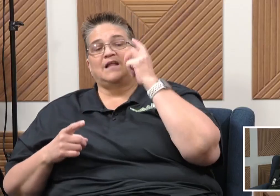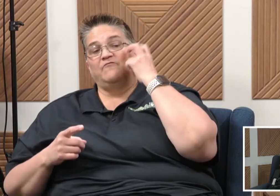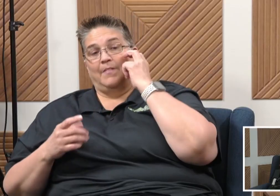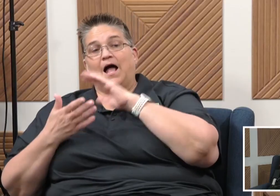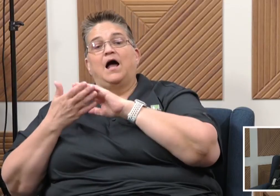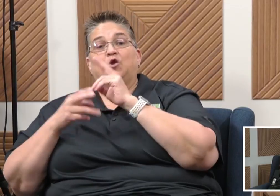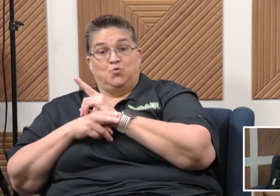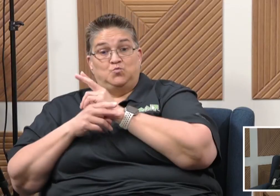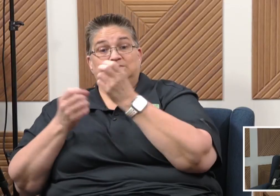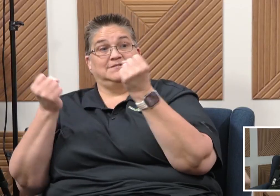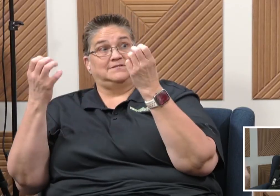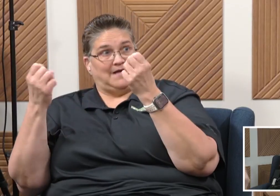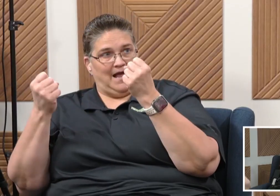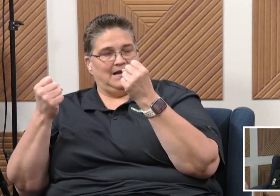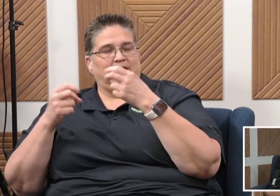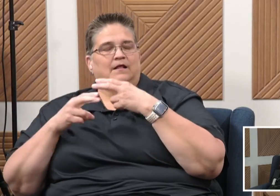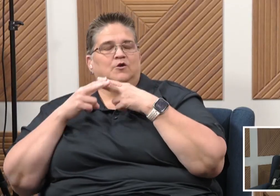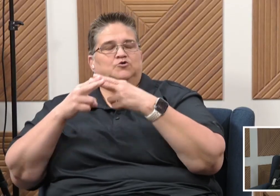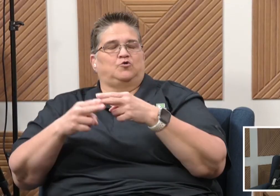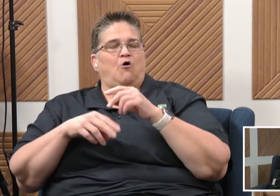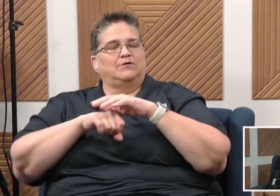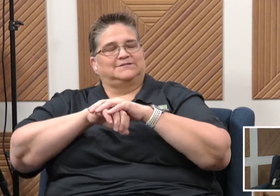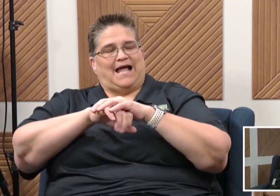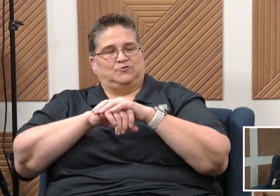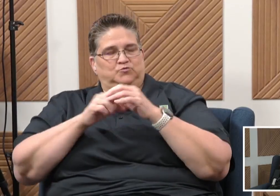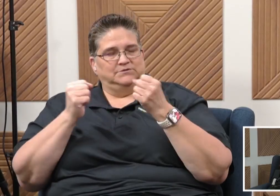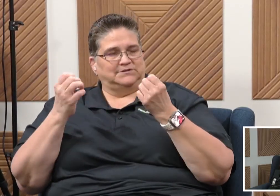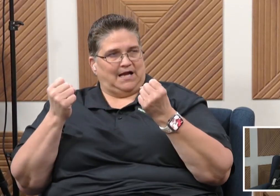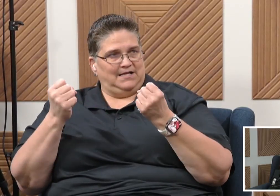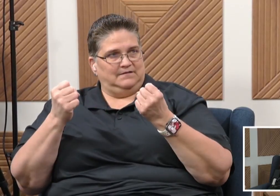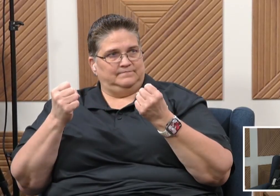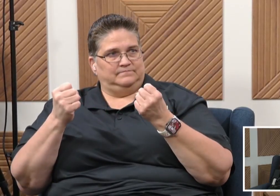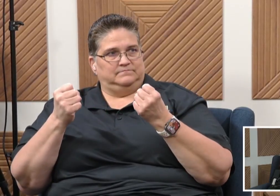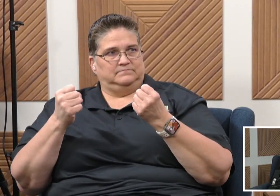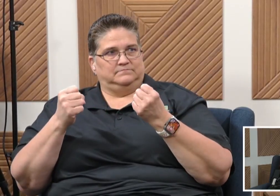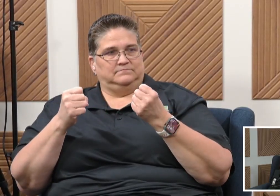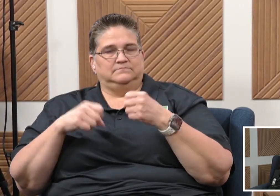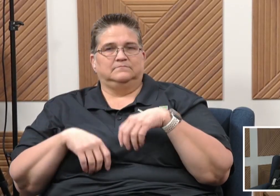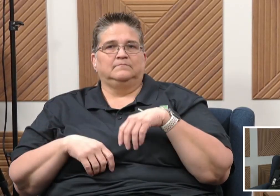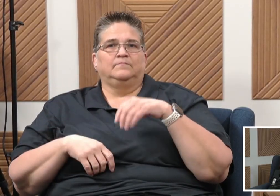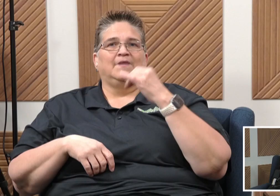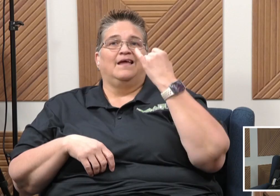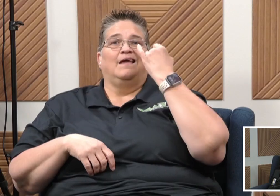When a deaf-blind individual uses sign language, we use something called tactile sign or pro-tactile sign.